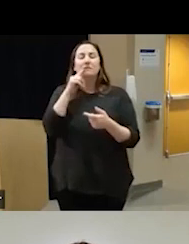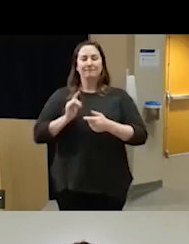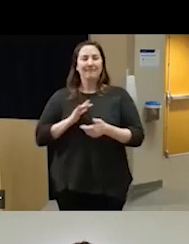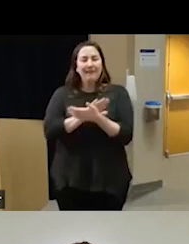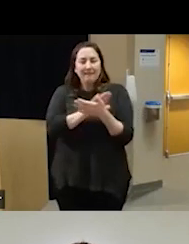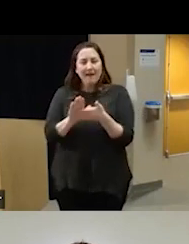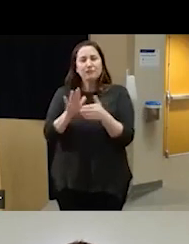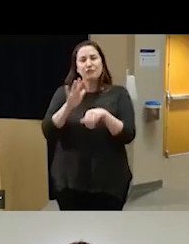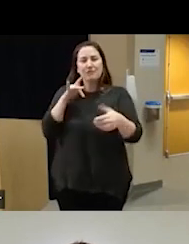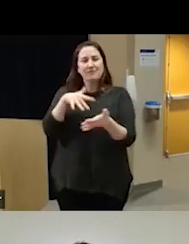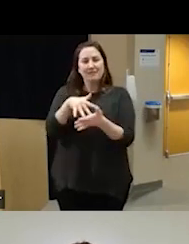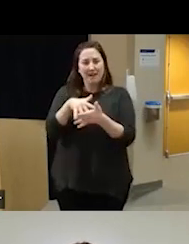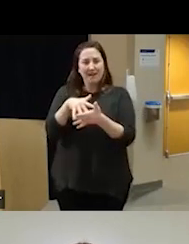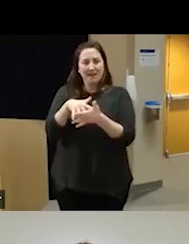by Mark to hurt that makes it really palpable.